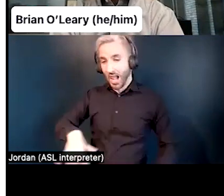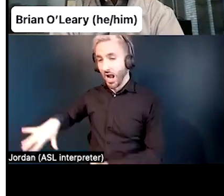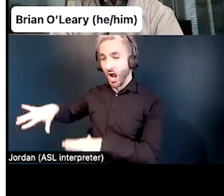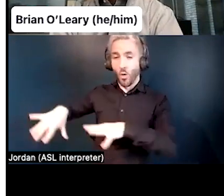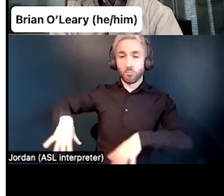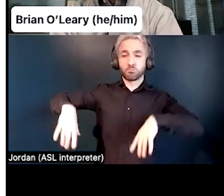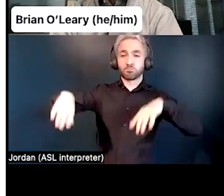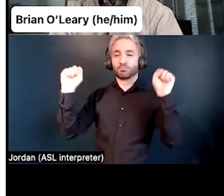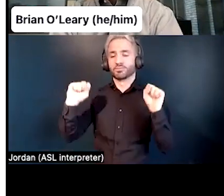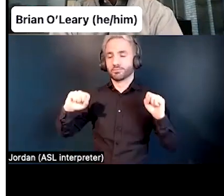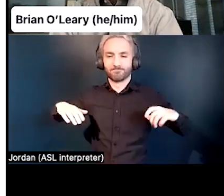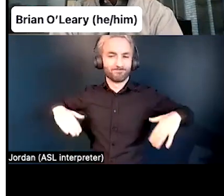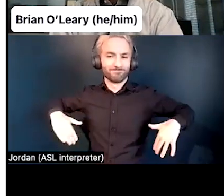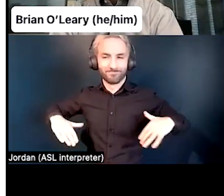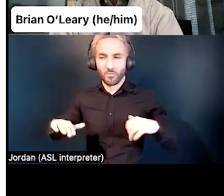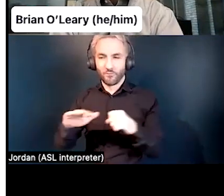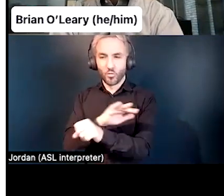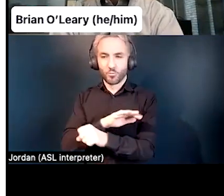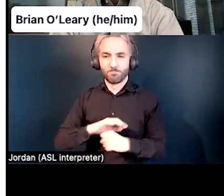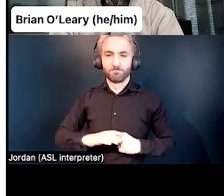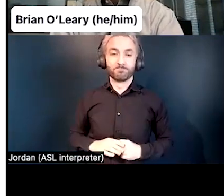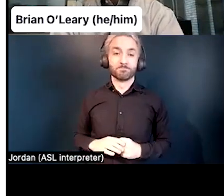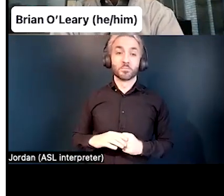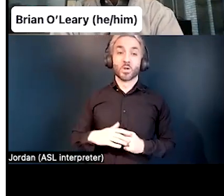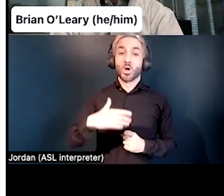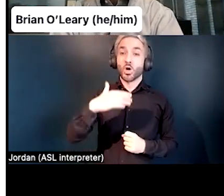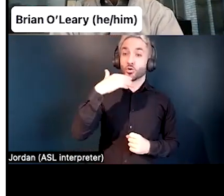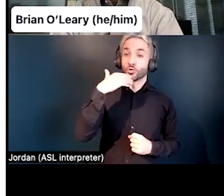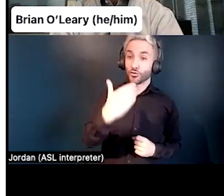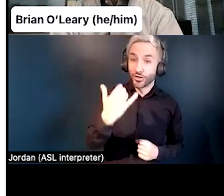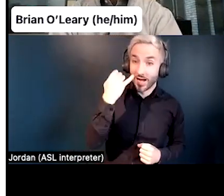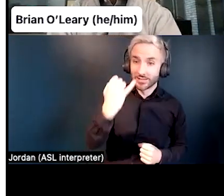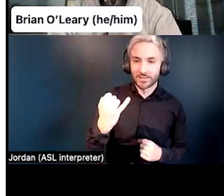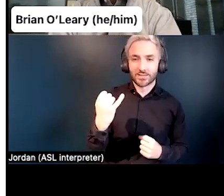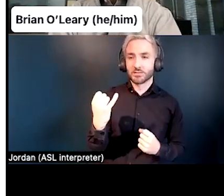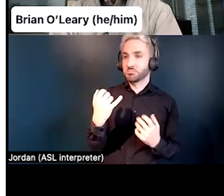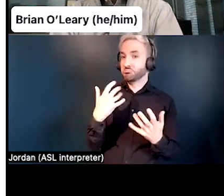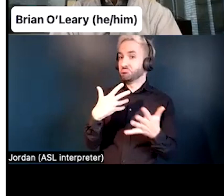Good ideas, even the best ideas are almost always going to encounter resistance. And the resistance